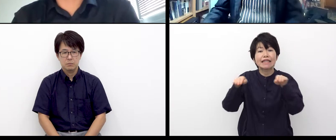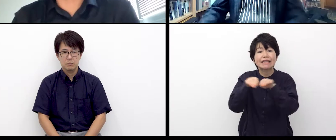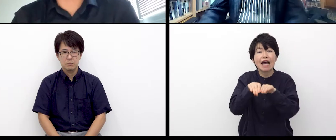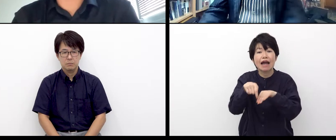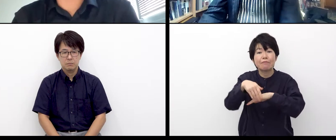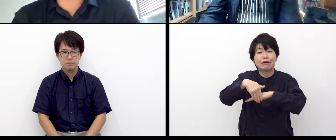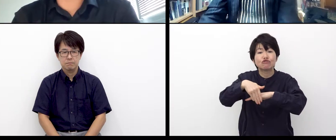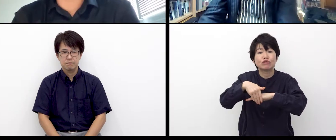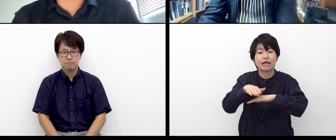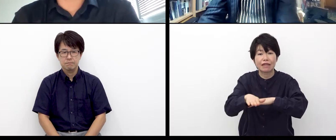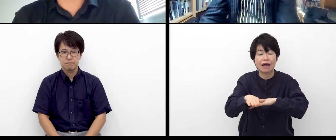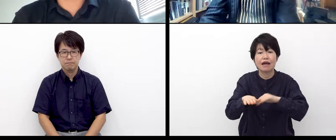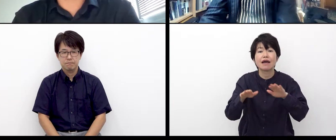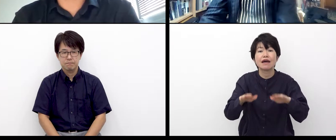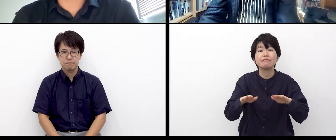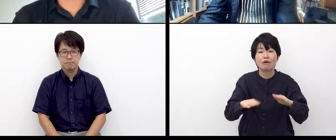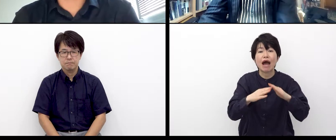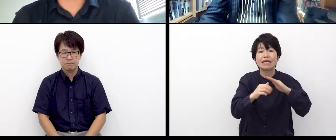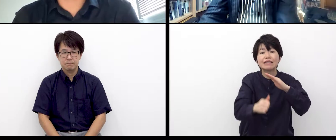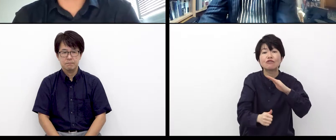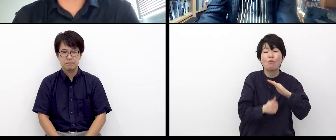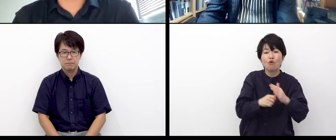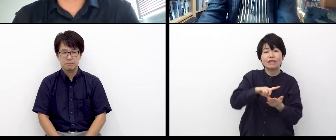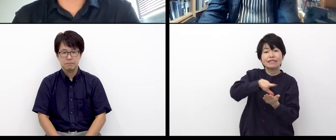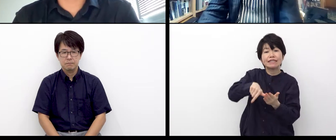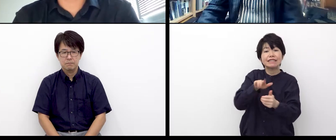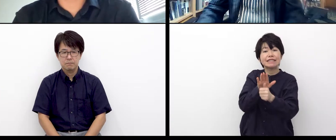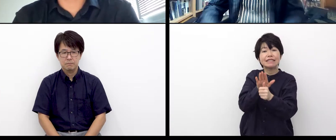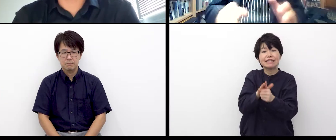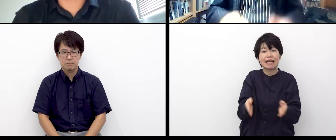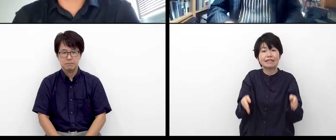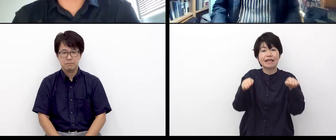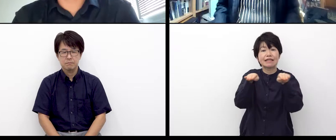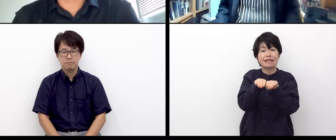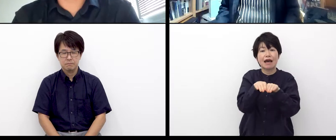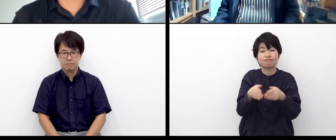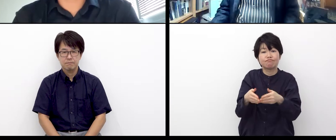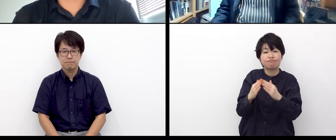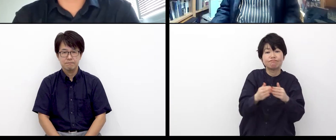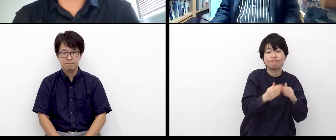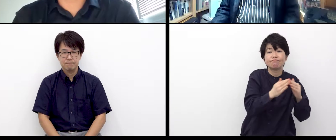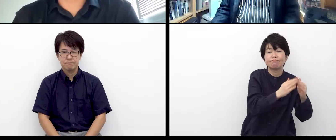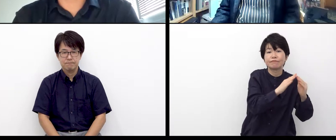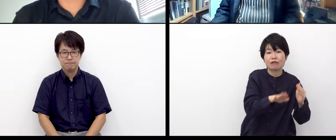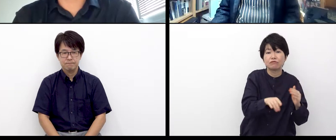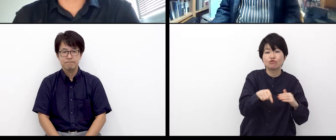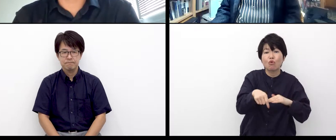Now, we have local support centers for “hikikomori” as the contact.